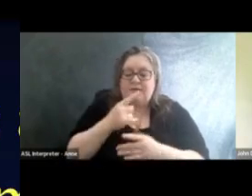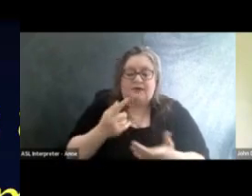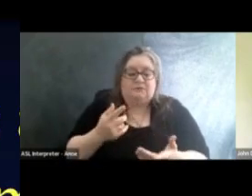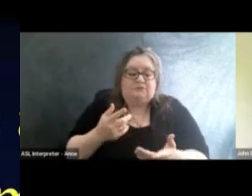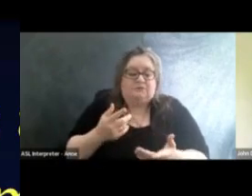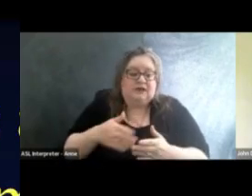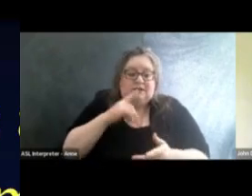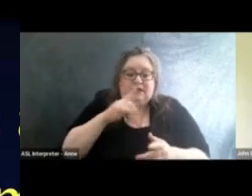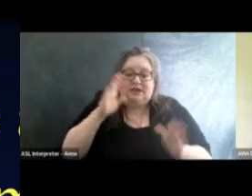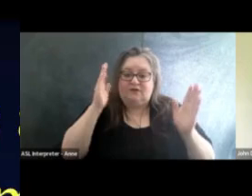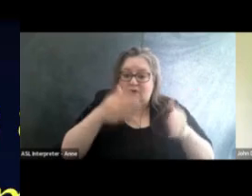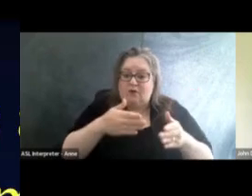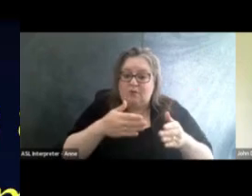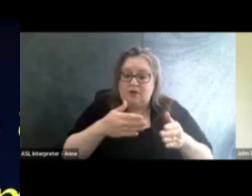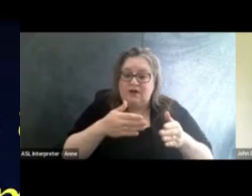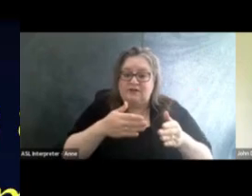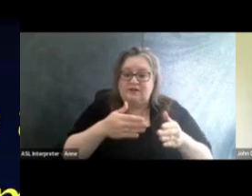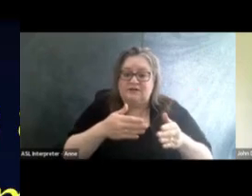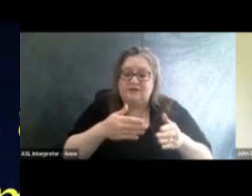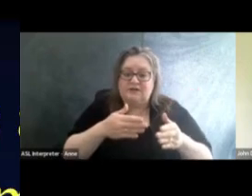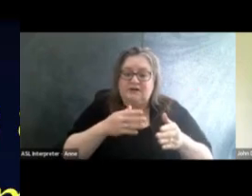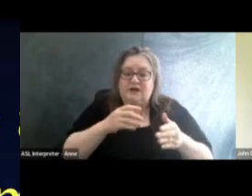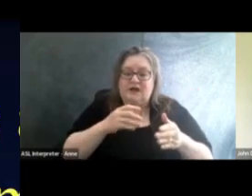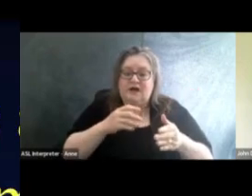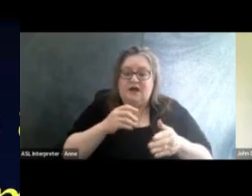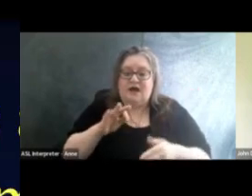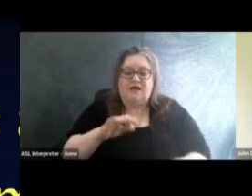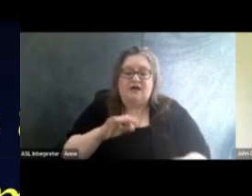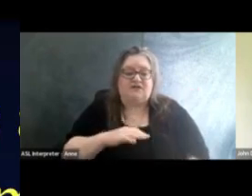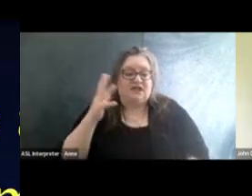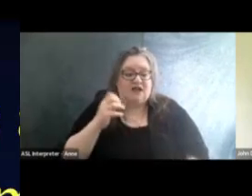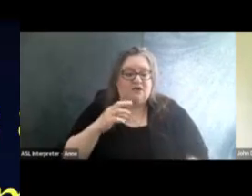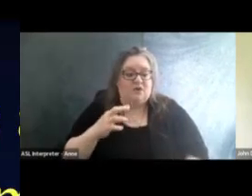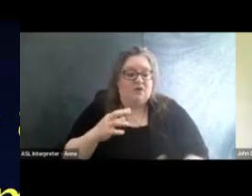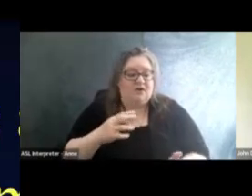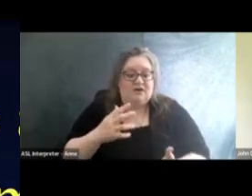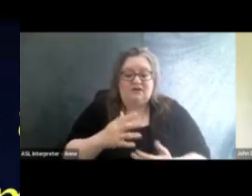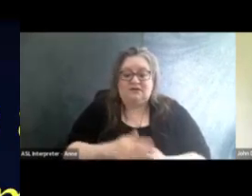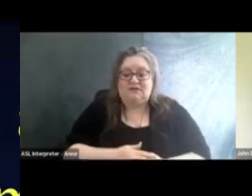of the focal point of disdain, or, you know, aggression or